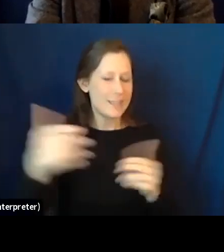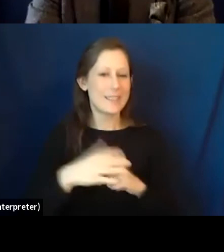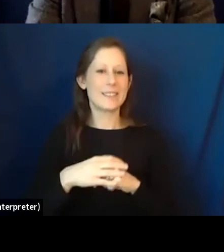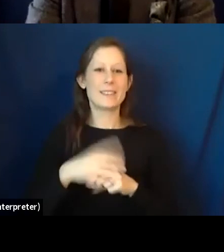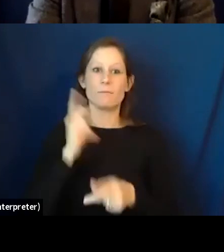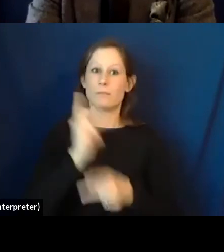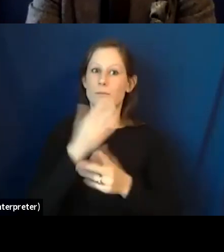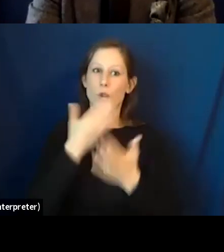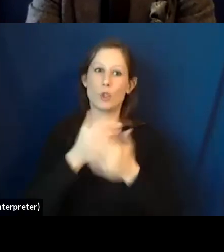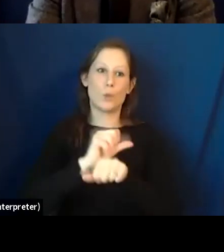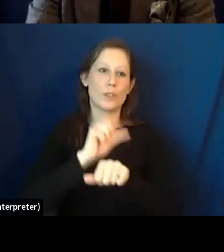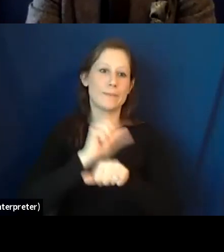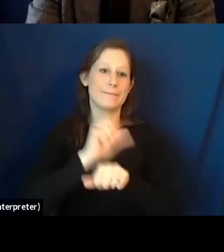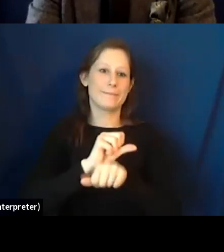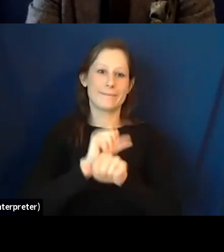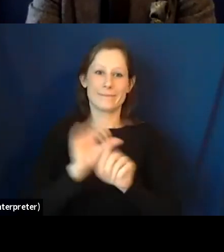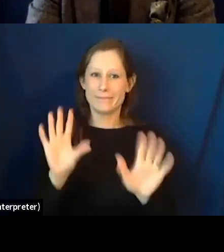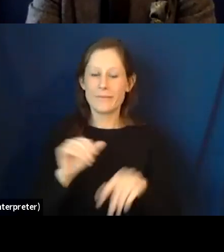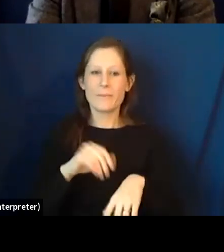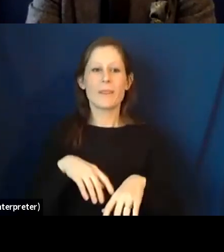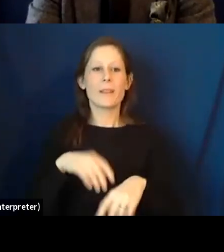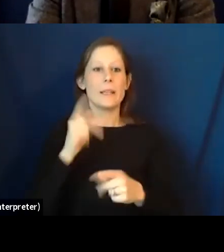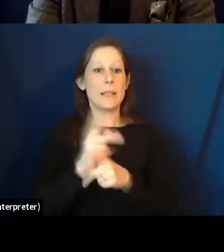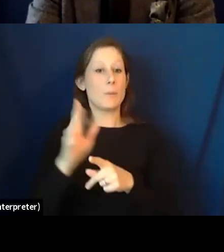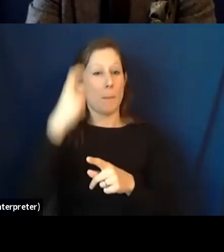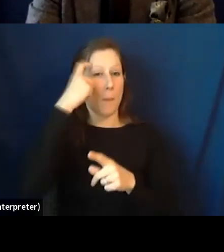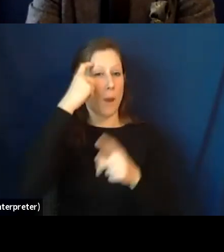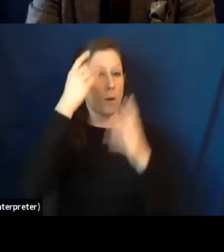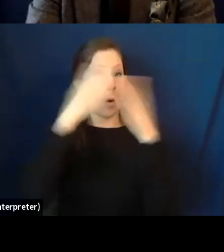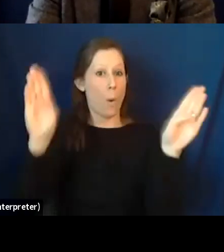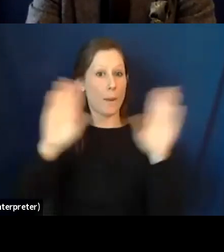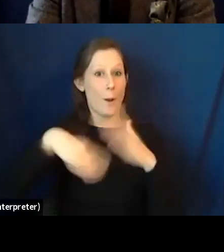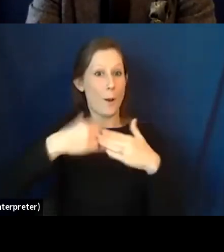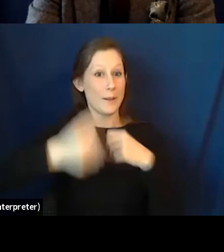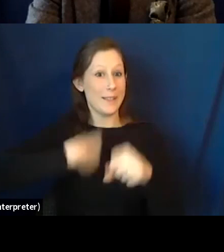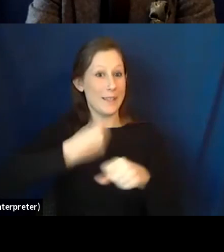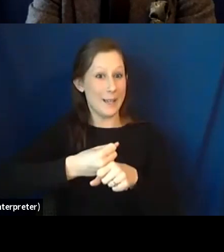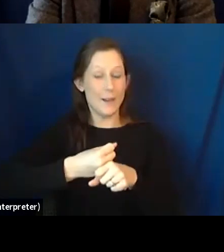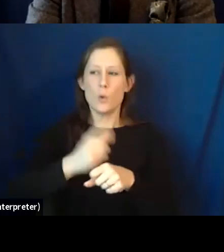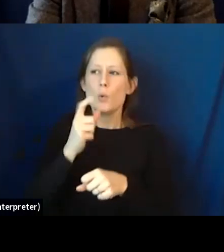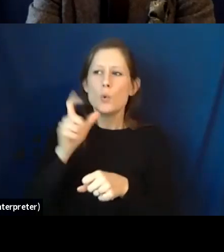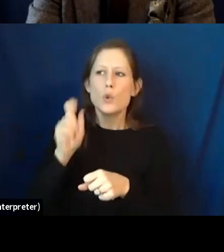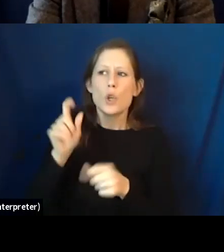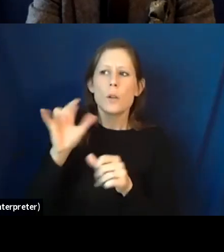good work and keep your mind open all year for who should win these awards and for 2021